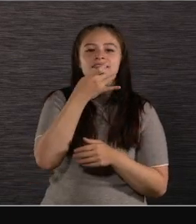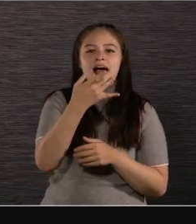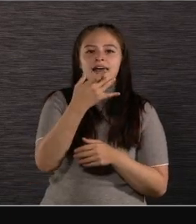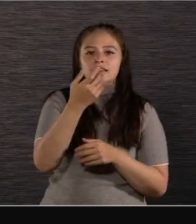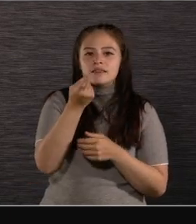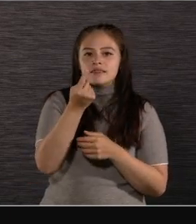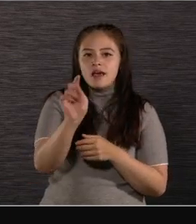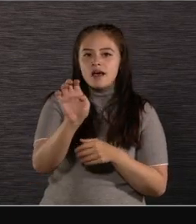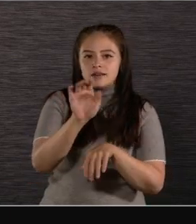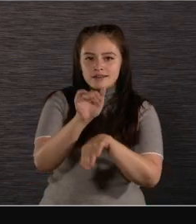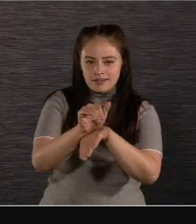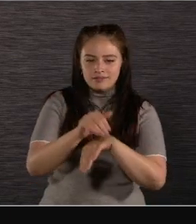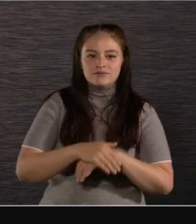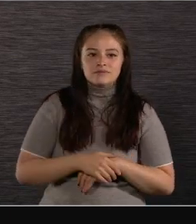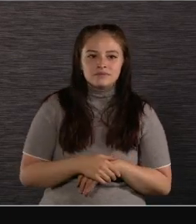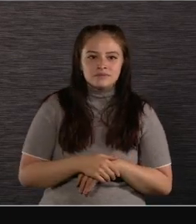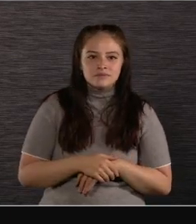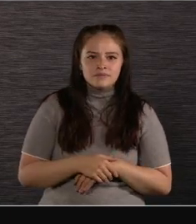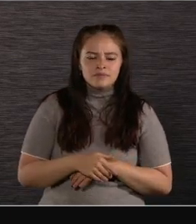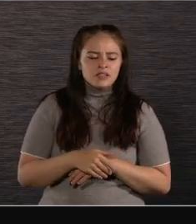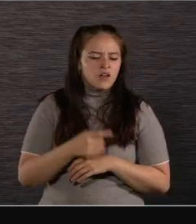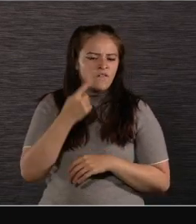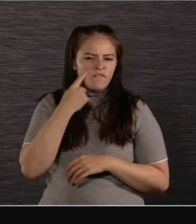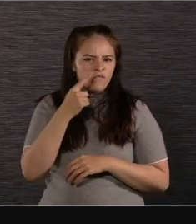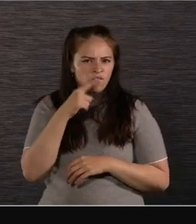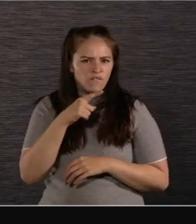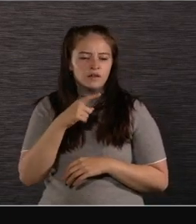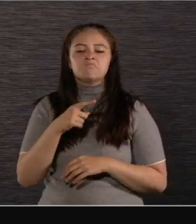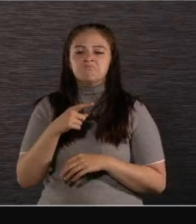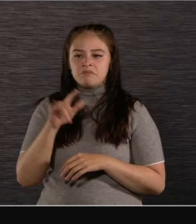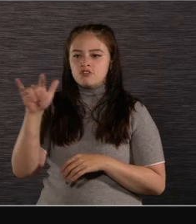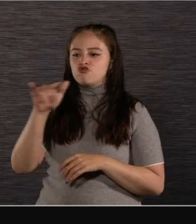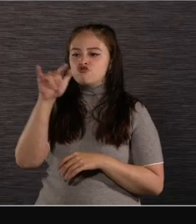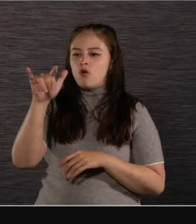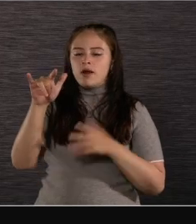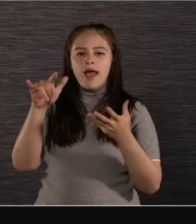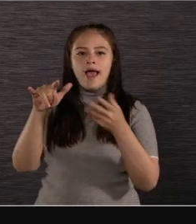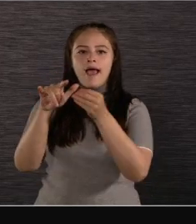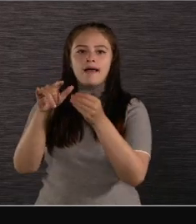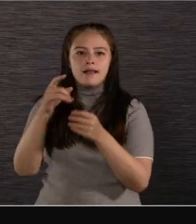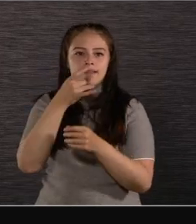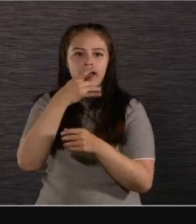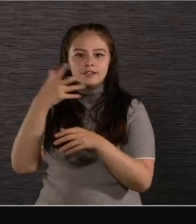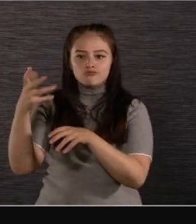It's all done with lighting attached to Airpeak while we capture athletes from the ground.